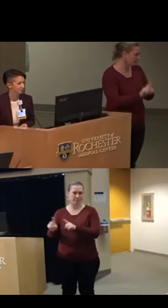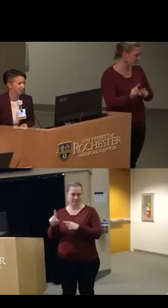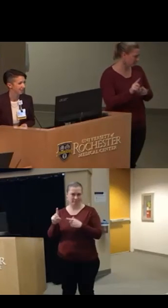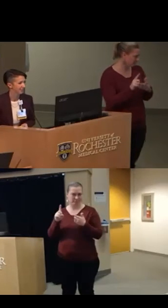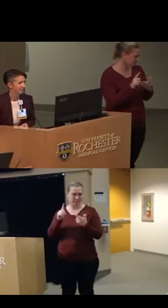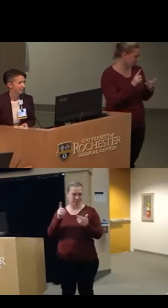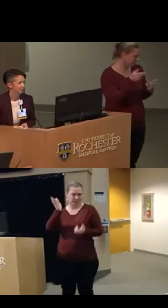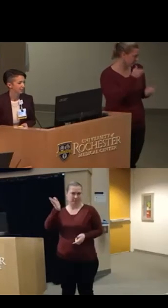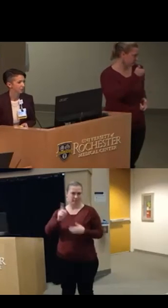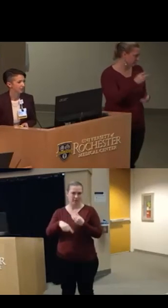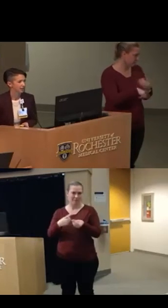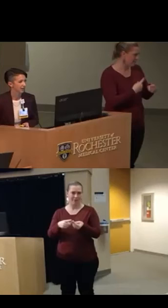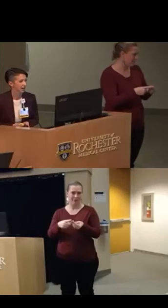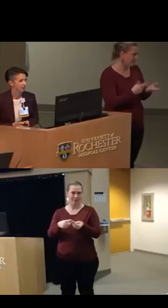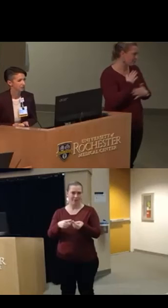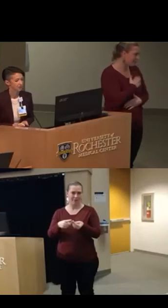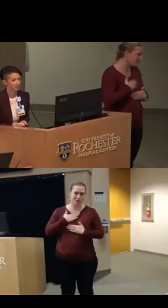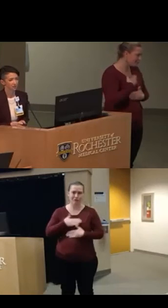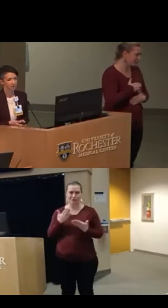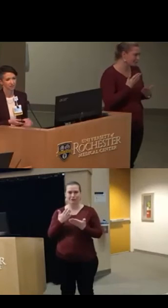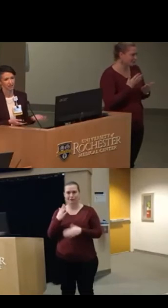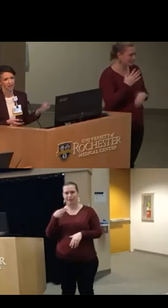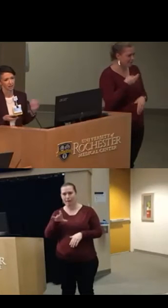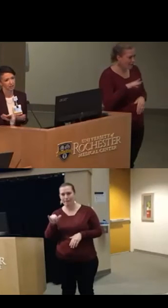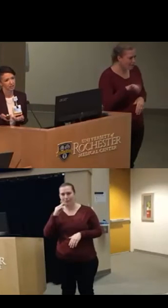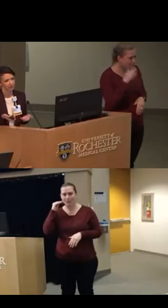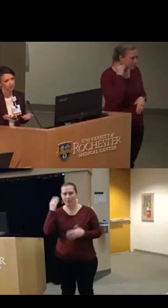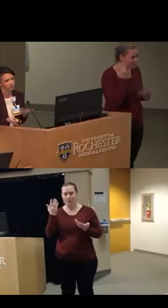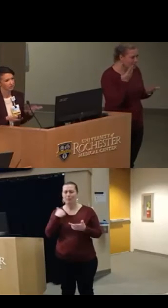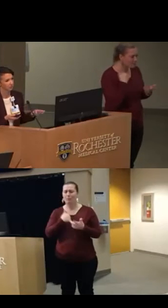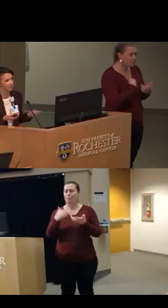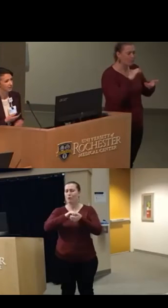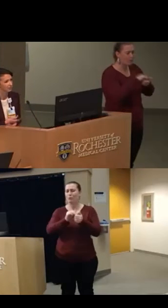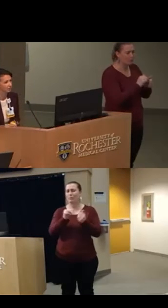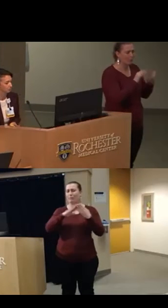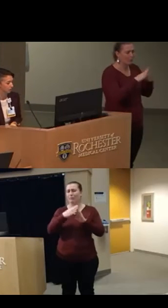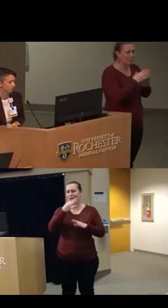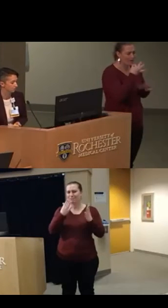as well um and so we are able to partner with our community experts to provide these workshops